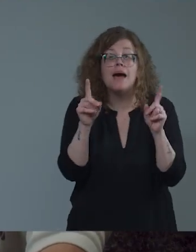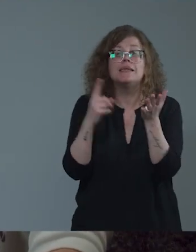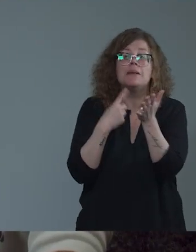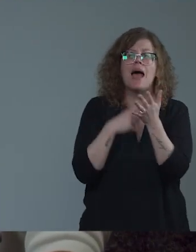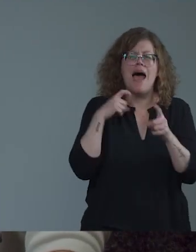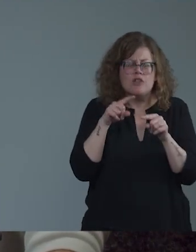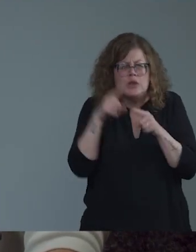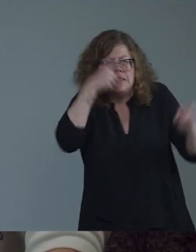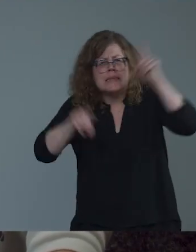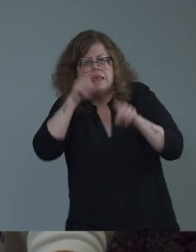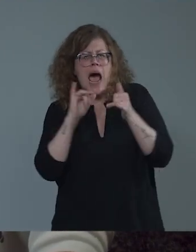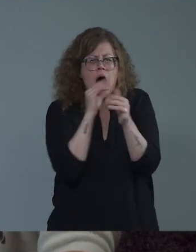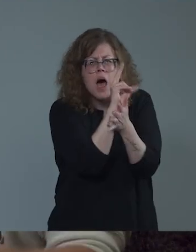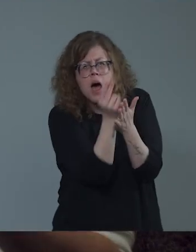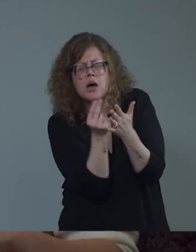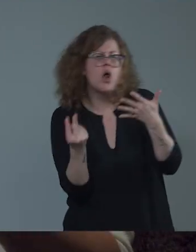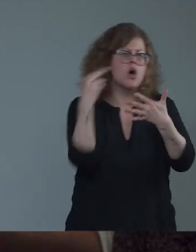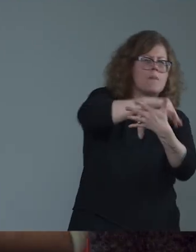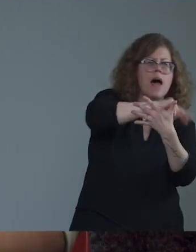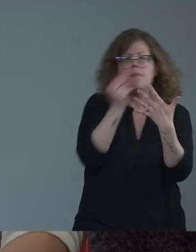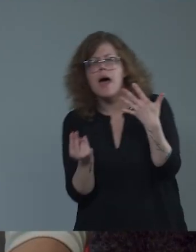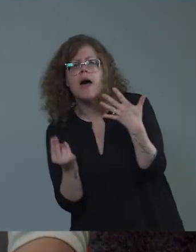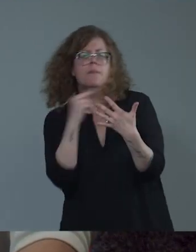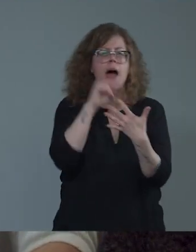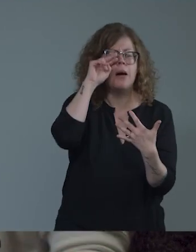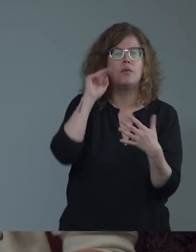you promise them via the contracts, and that the contracts you actually understand as well.